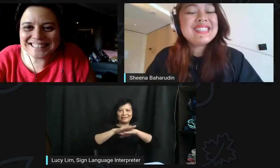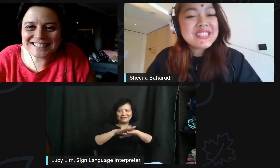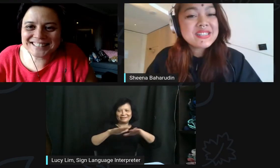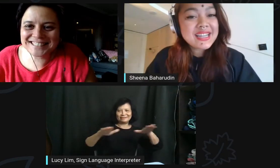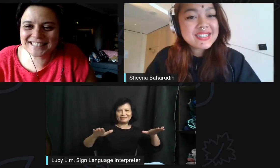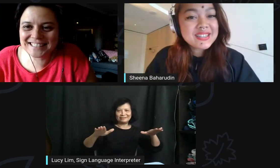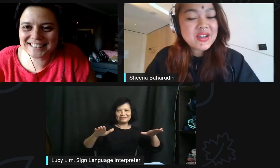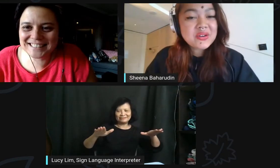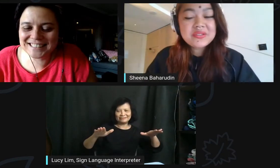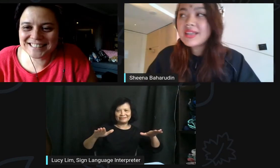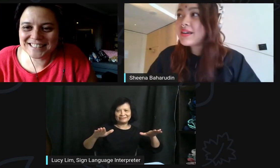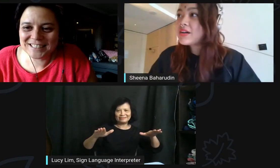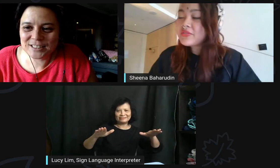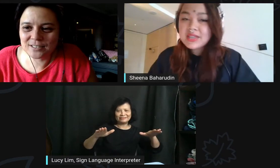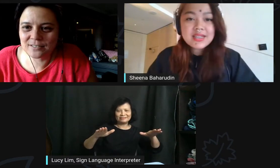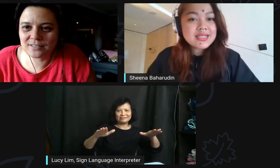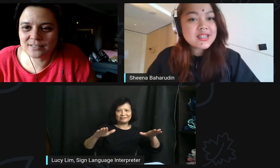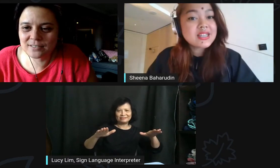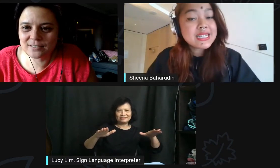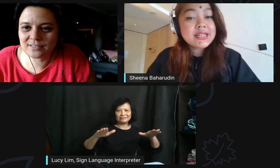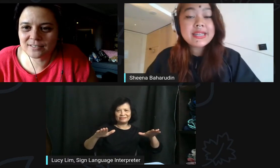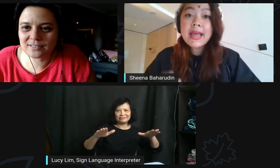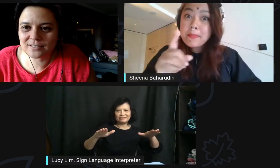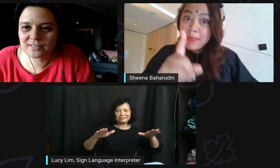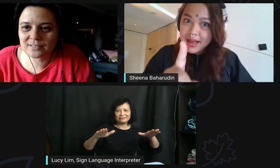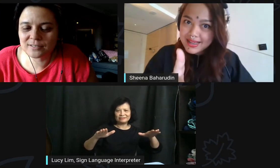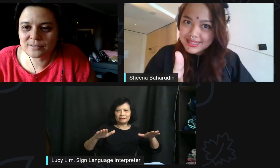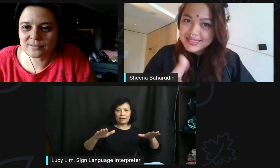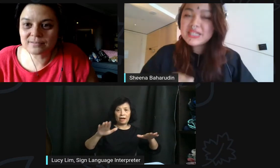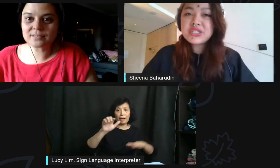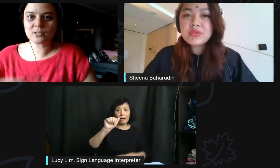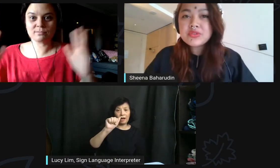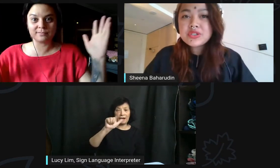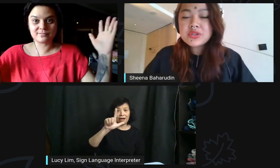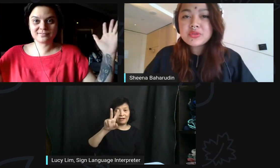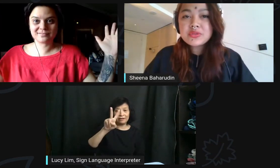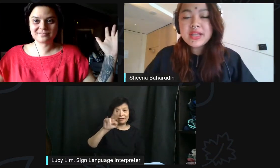Just to let you know that Arvina is not here yet, but she will soon